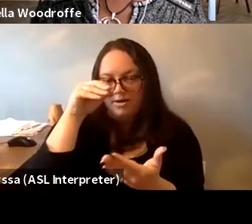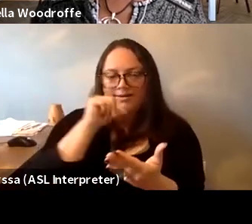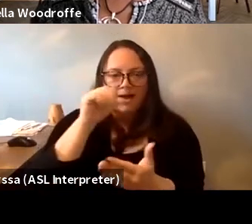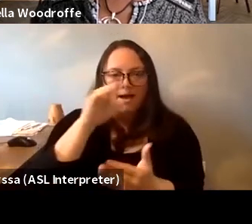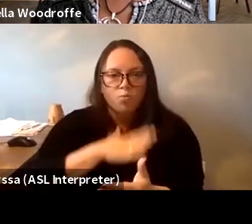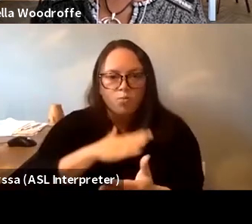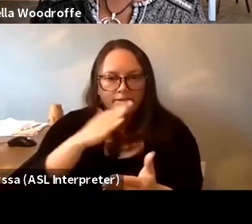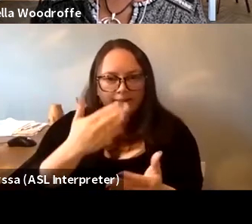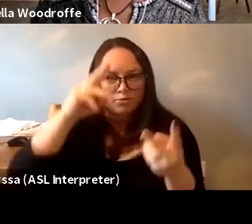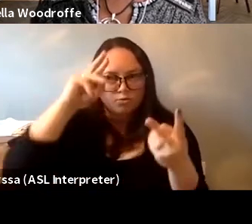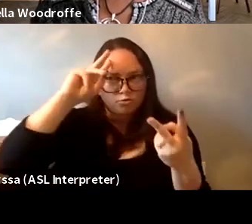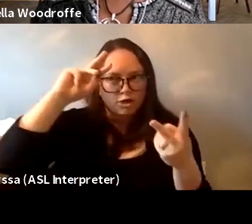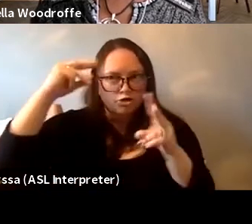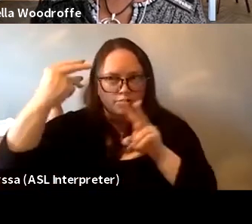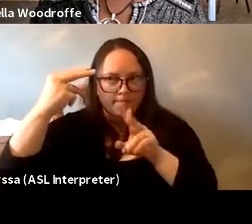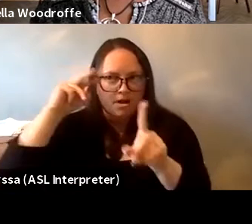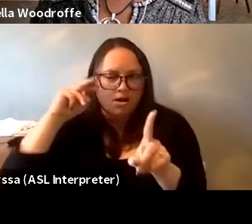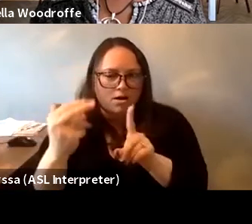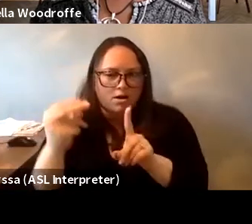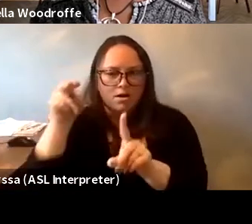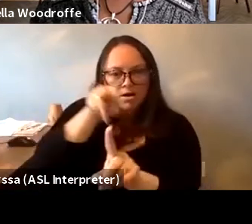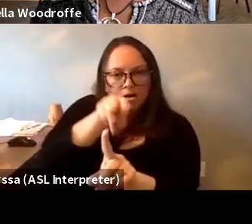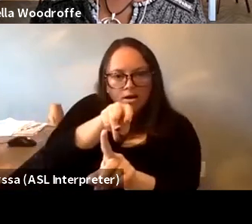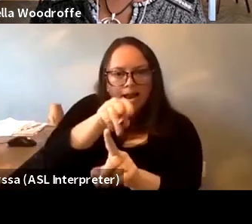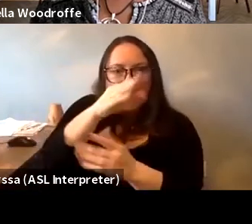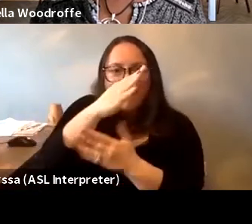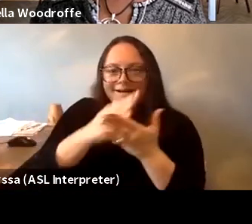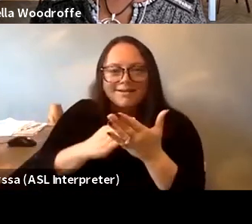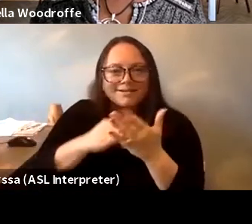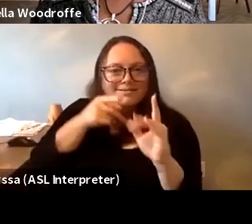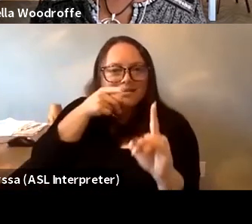And at some point, you have to decide whether or not you want